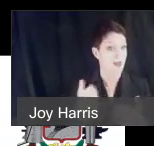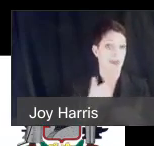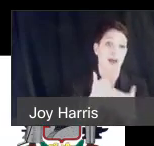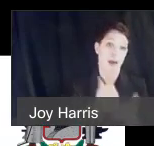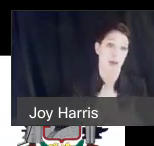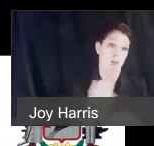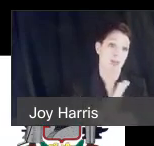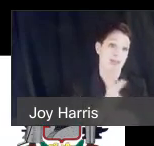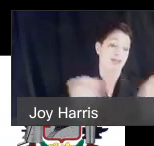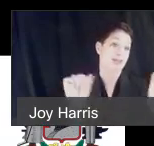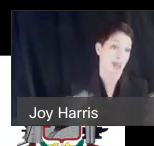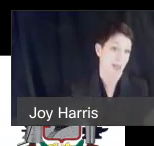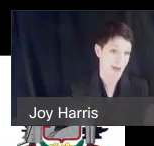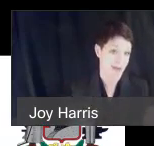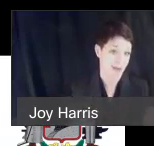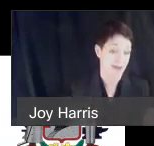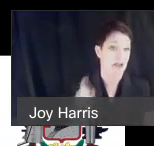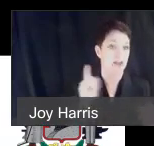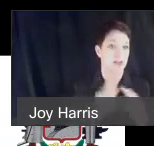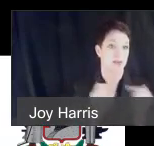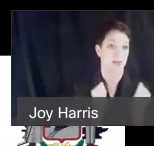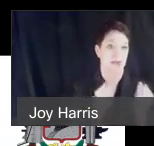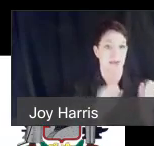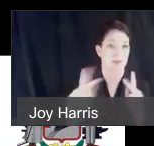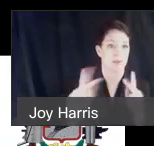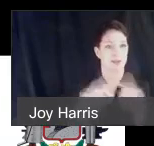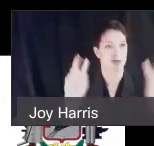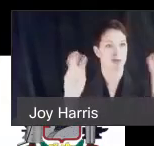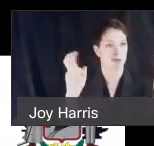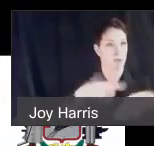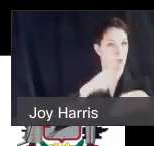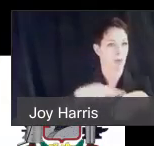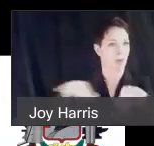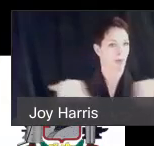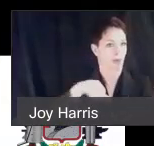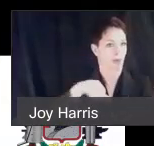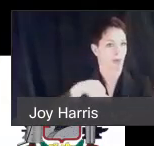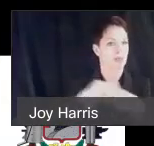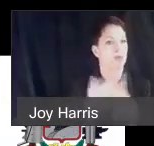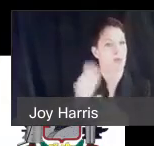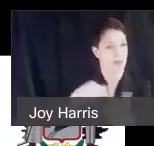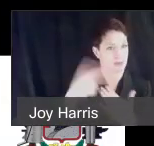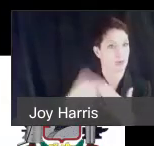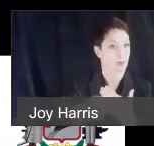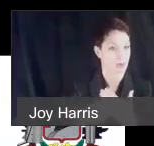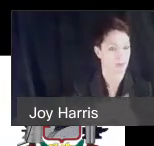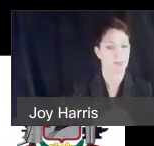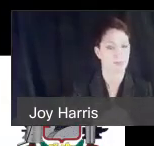until we can get back to some normalcy through this program. Eligible businesses